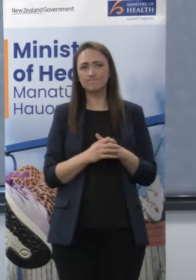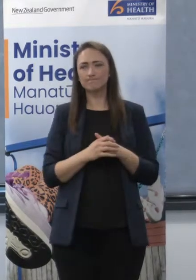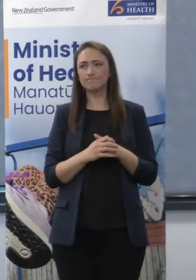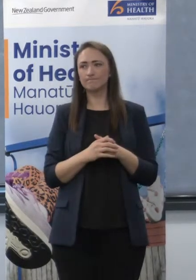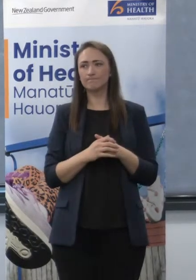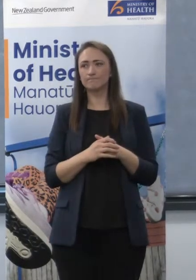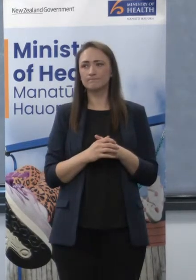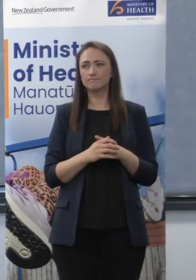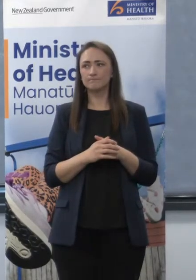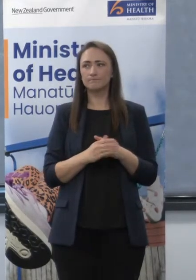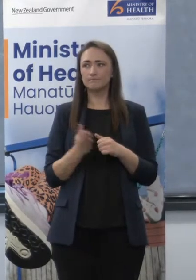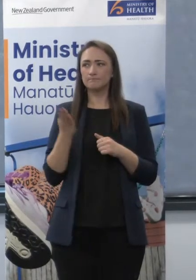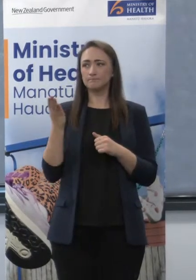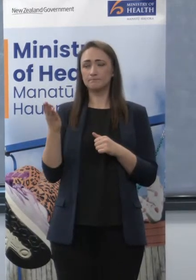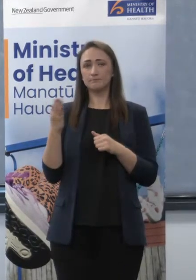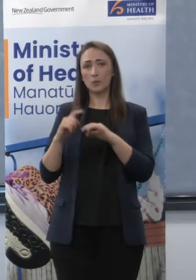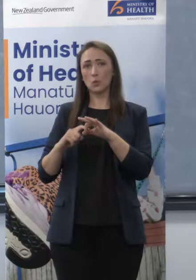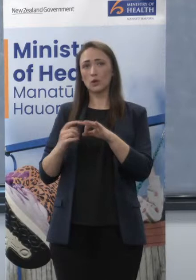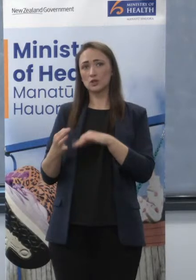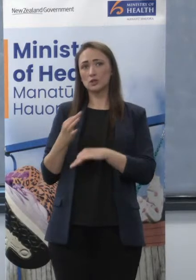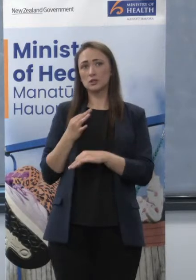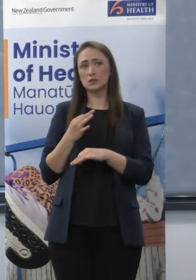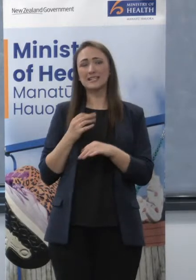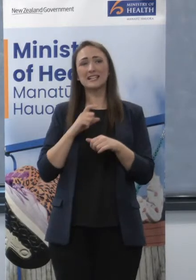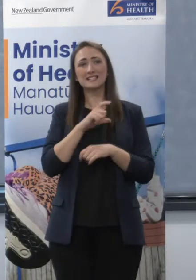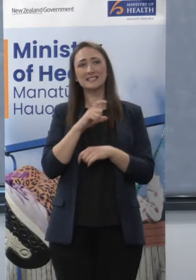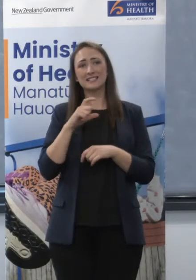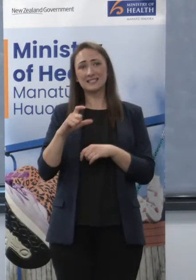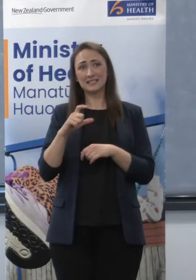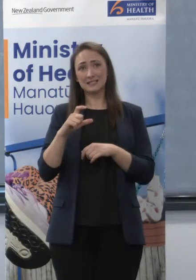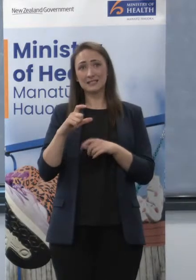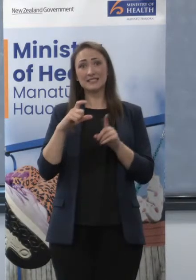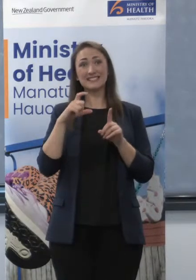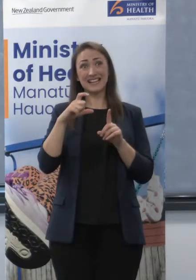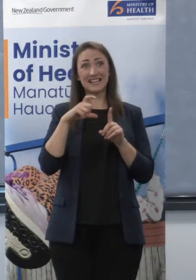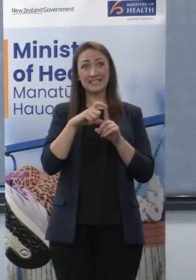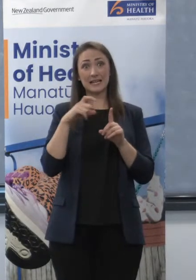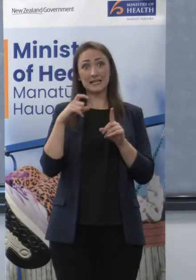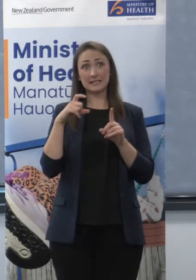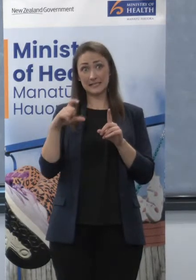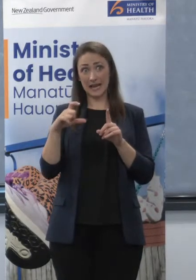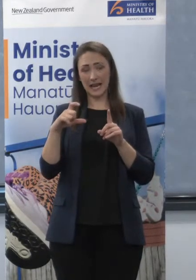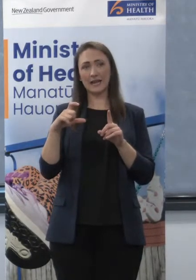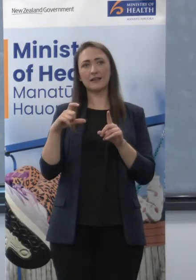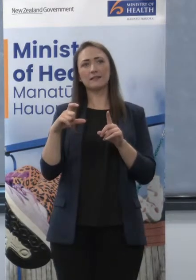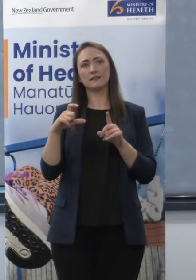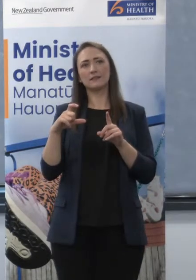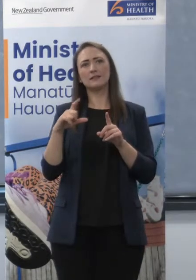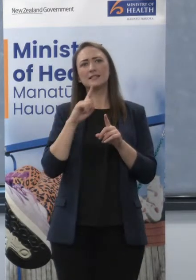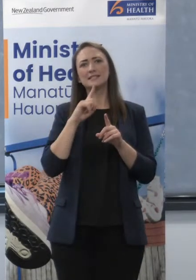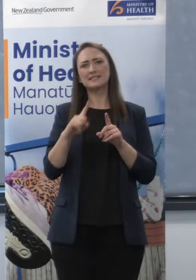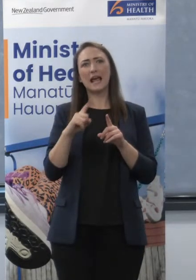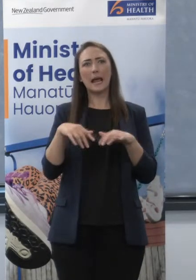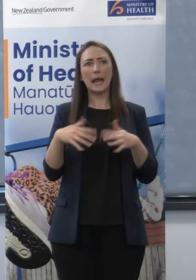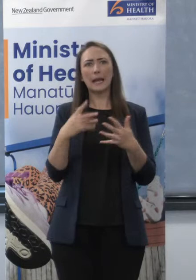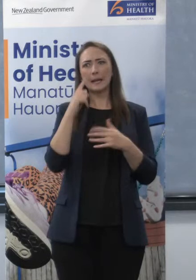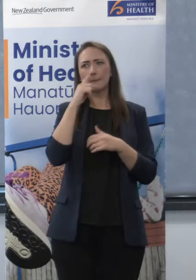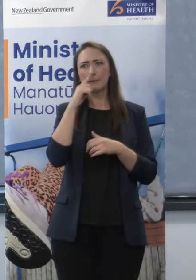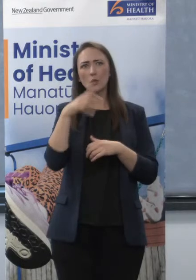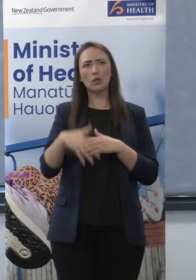group, our head of the